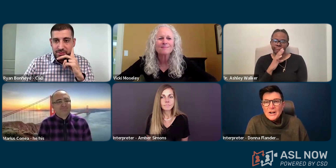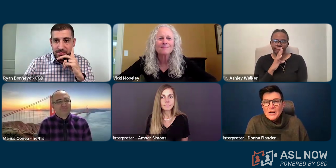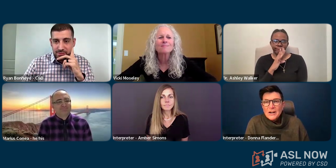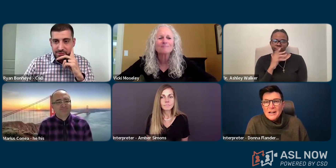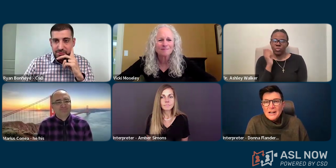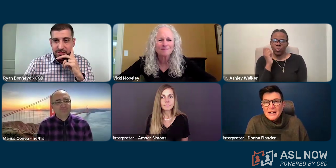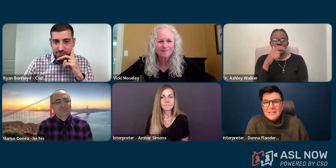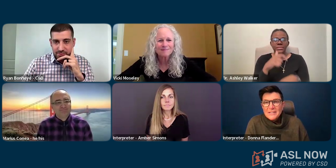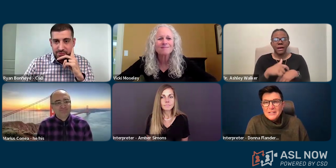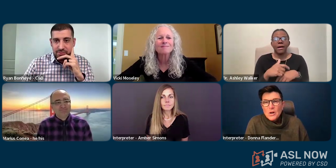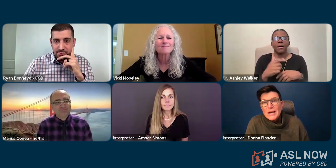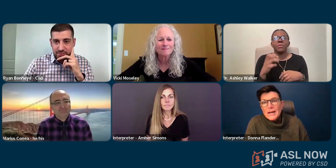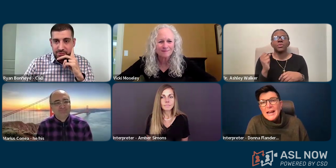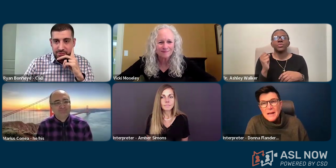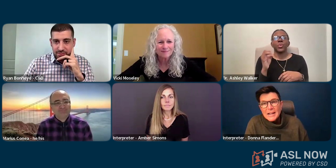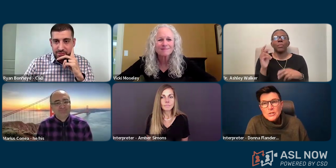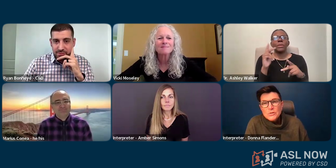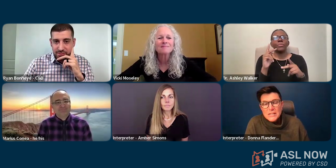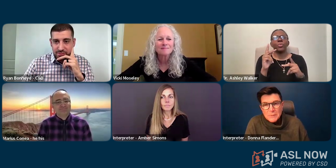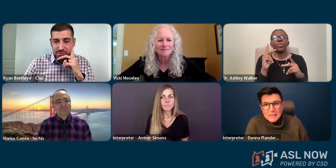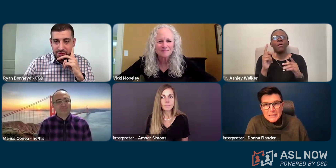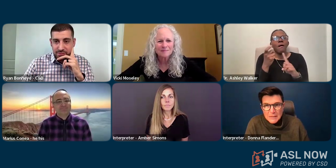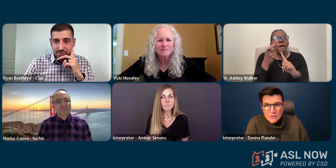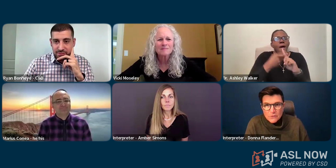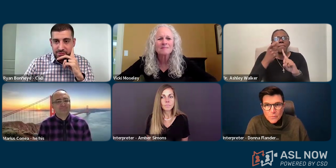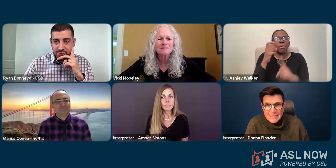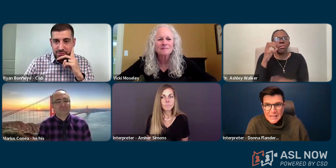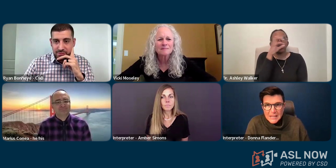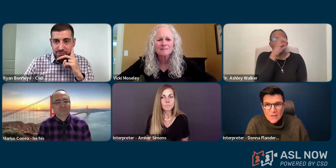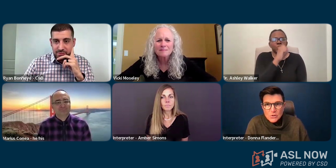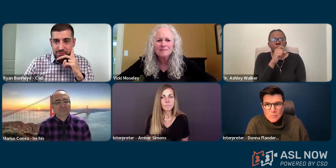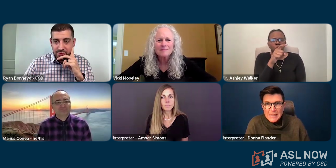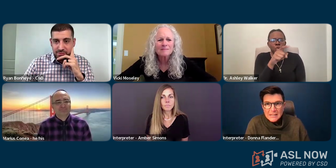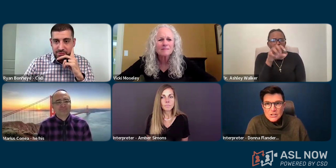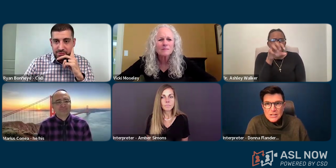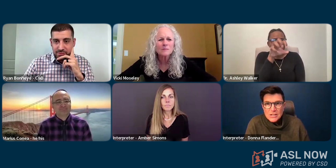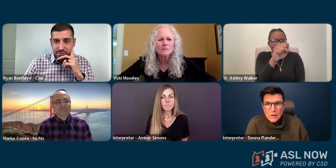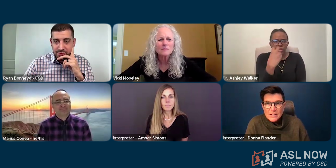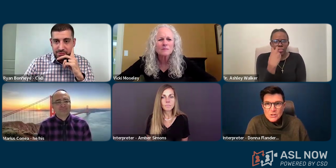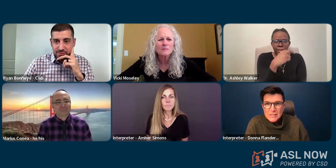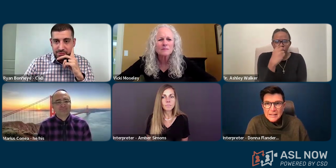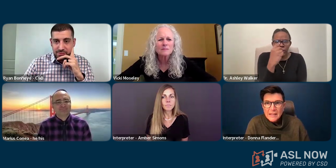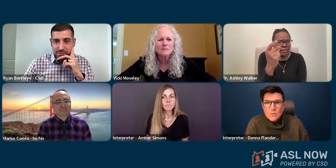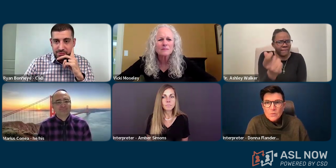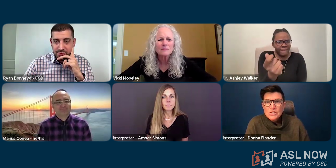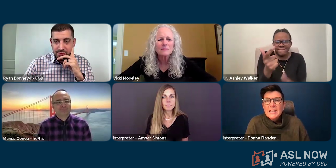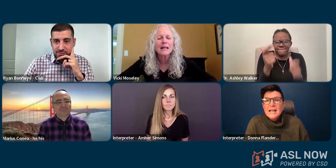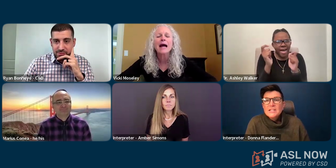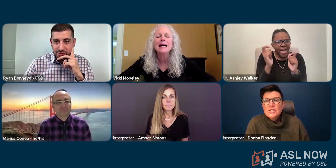where, you know, and I do typically speak for myself. I do speak English as well as use sign language.